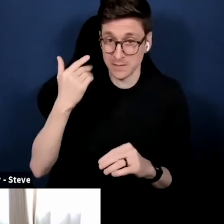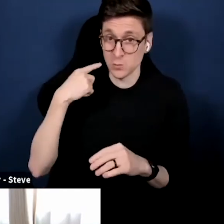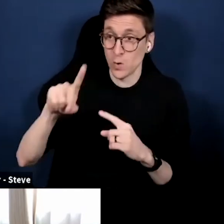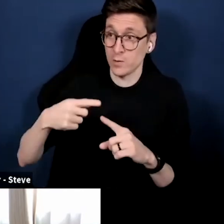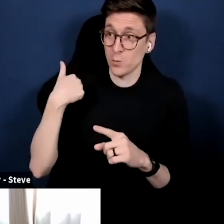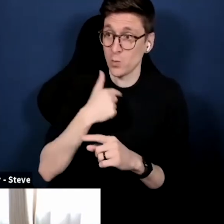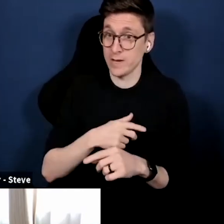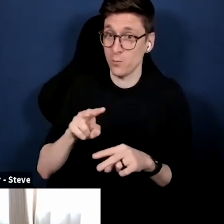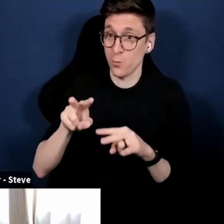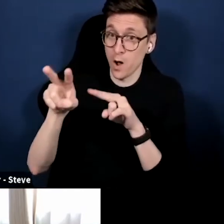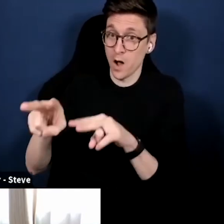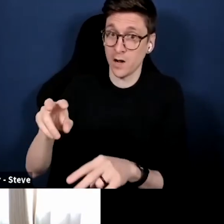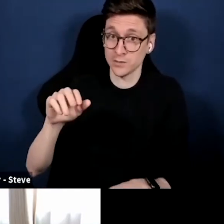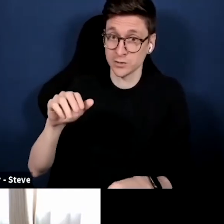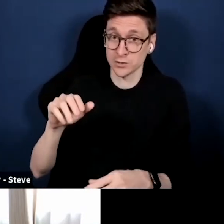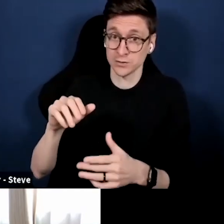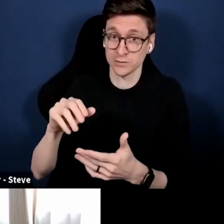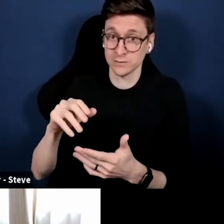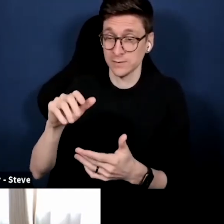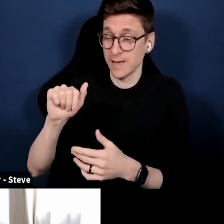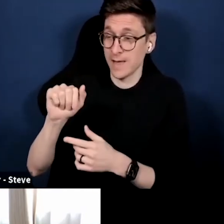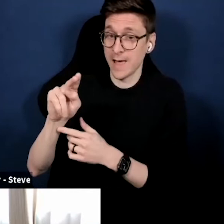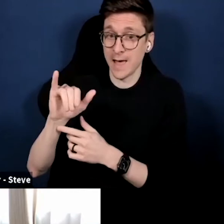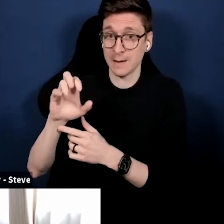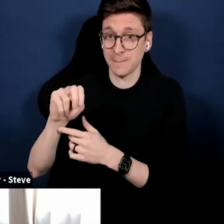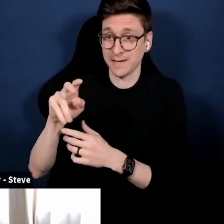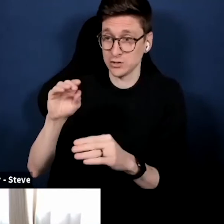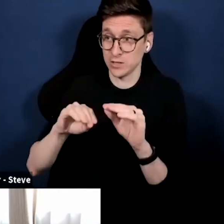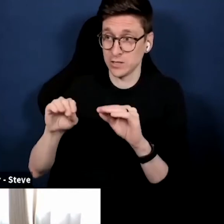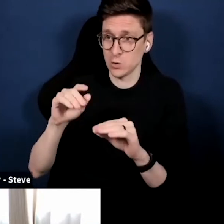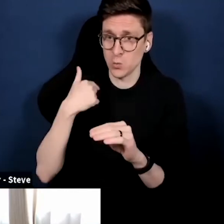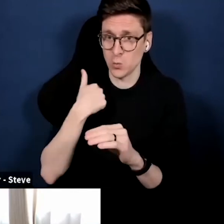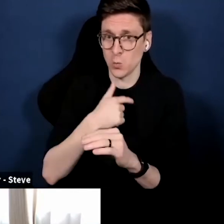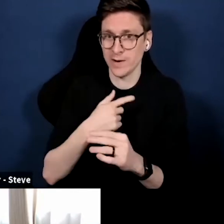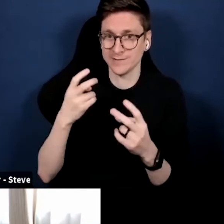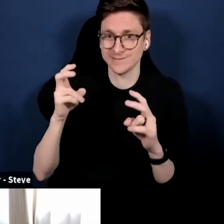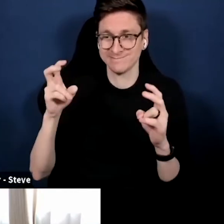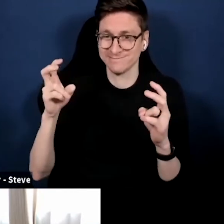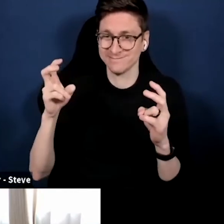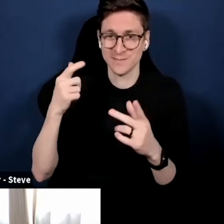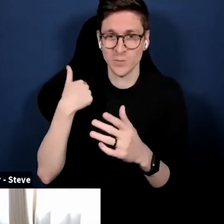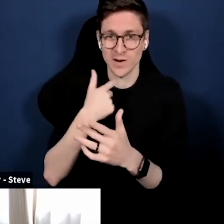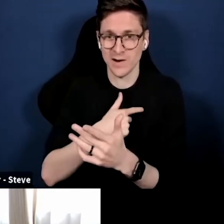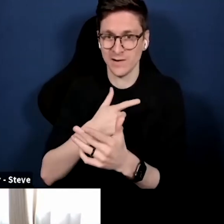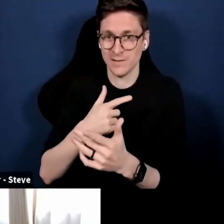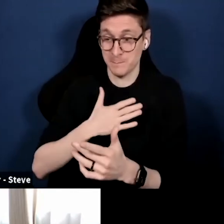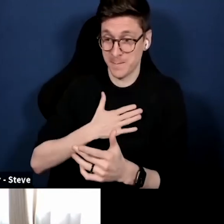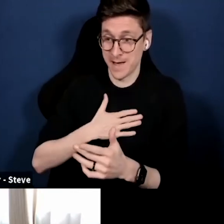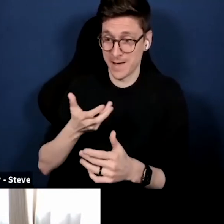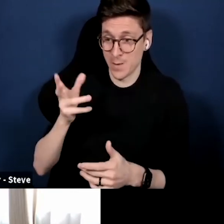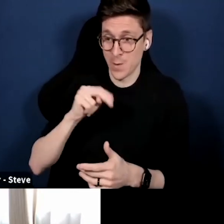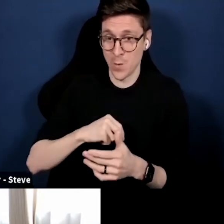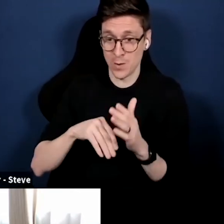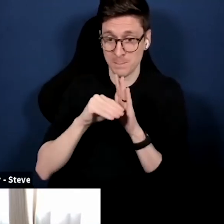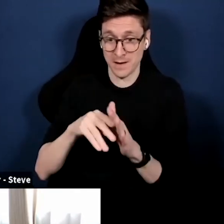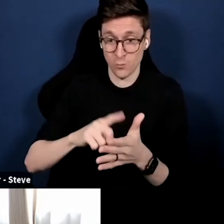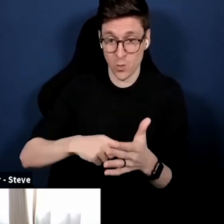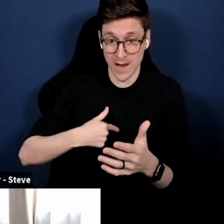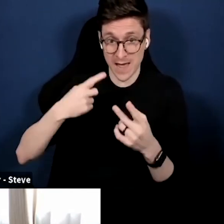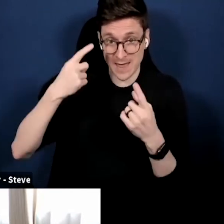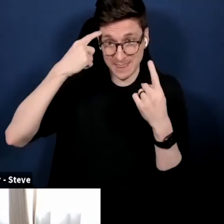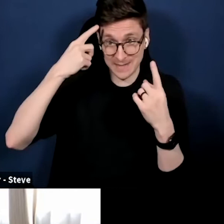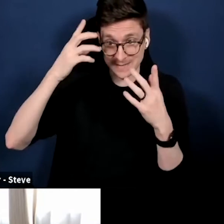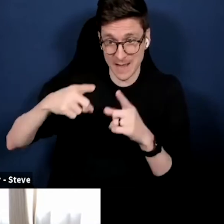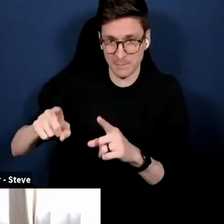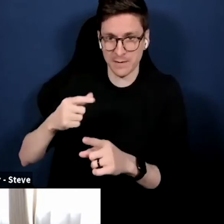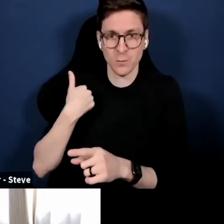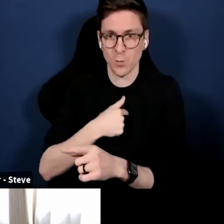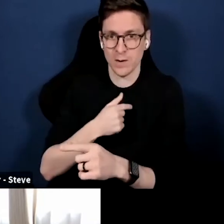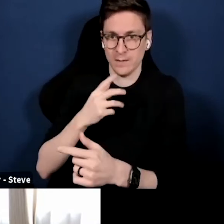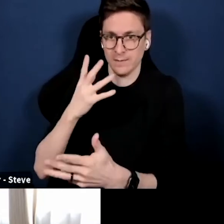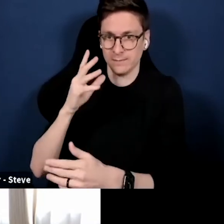are effectively projecting our own model of what we think is happening so so we are forming in in